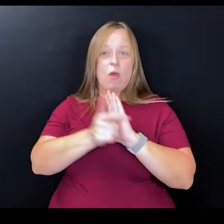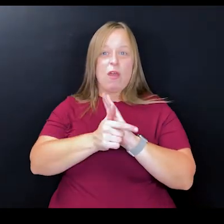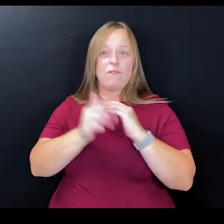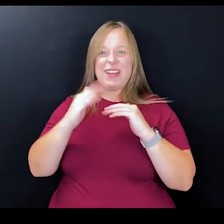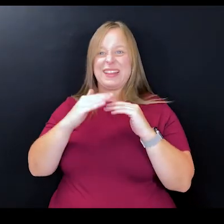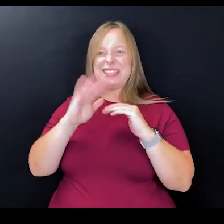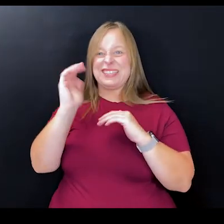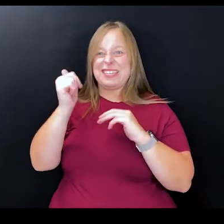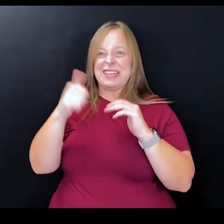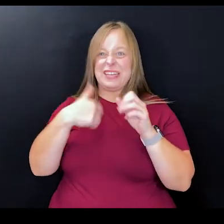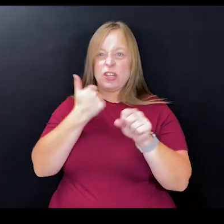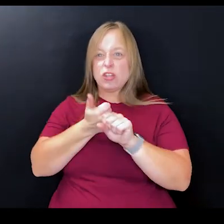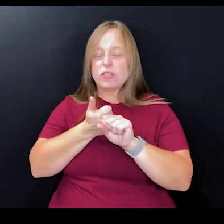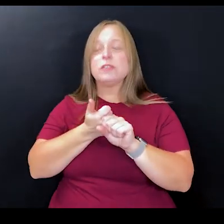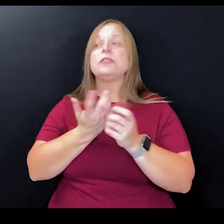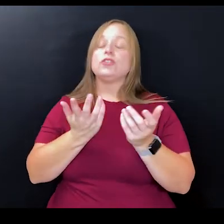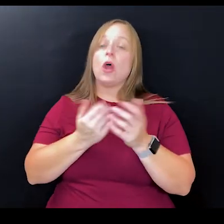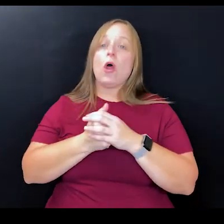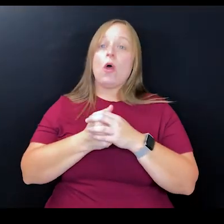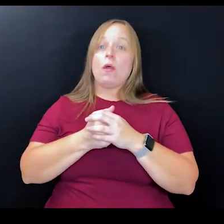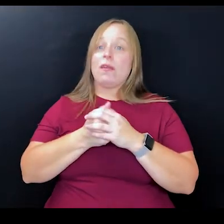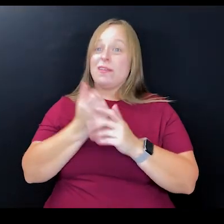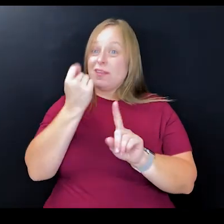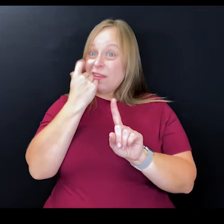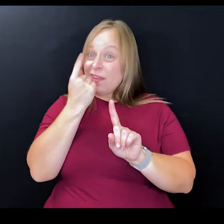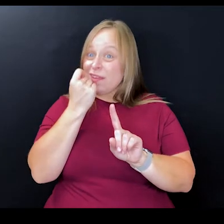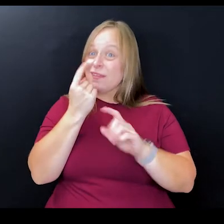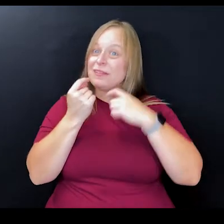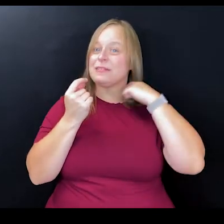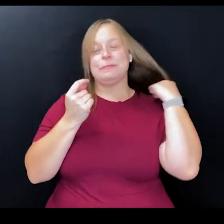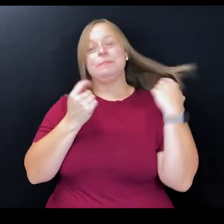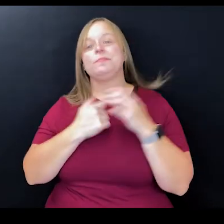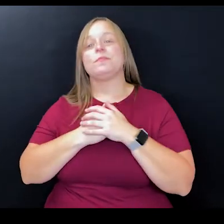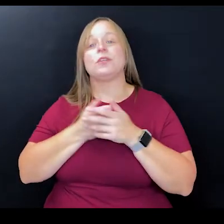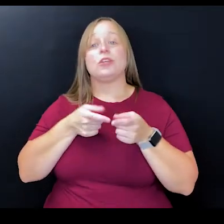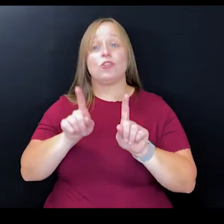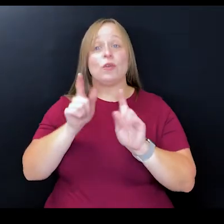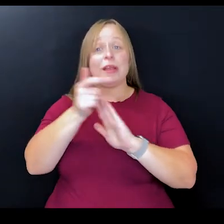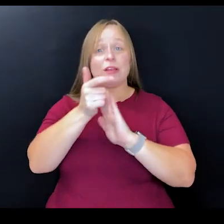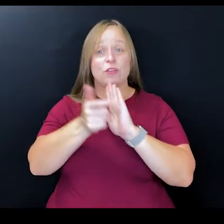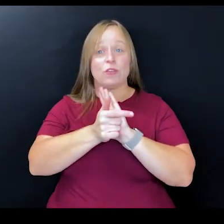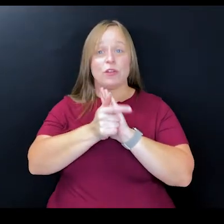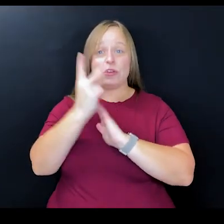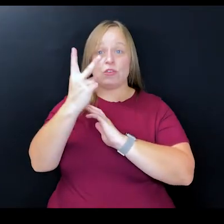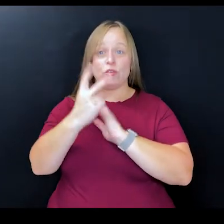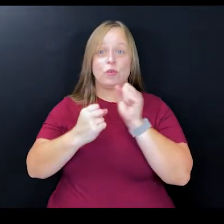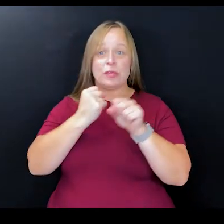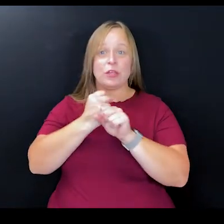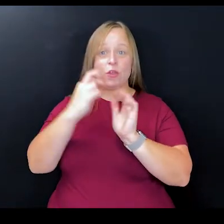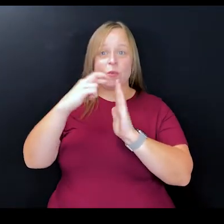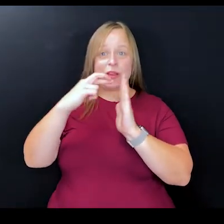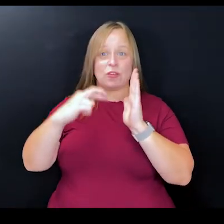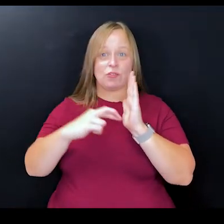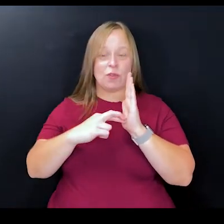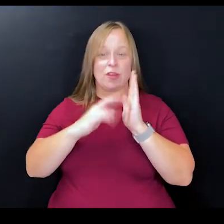for at least 10 years. And here's the guts of this, during the attorney's two-year registration period,